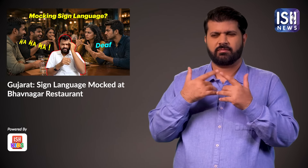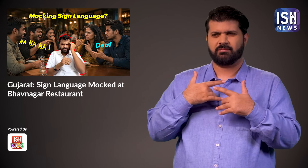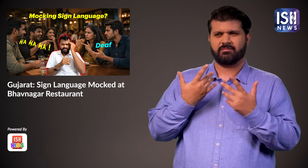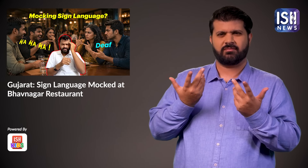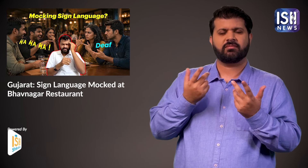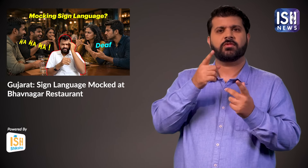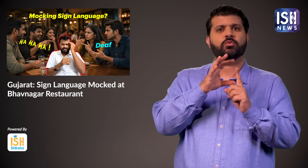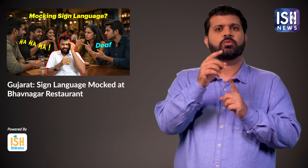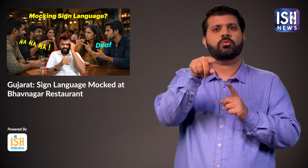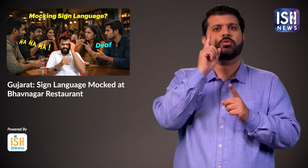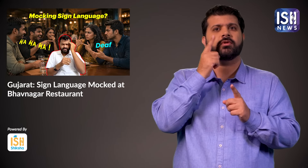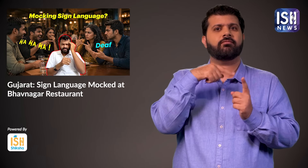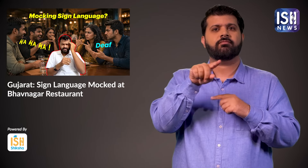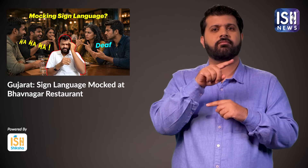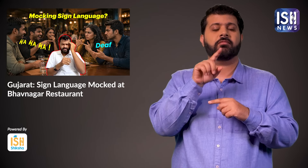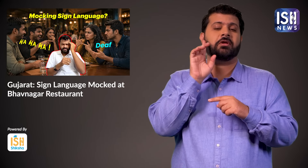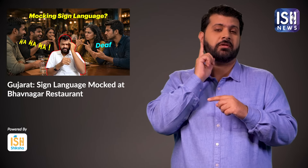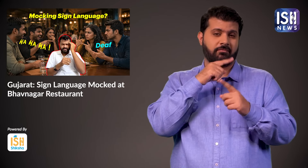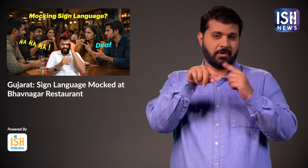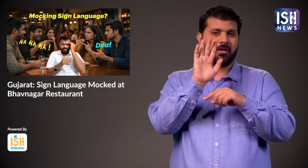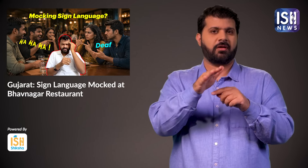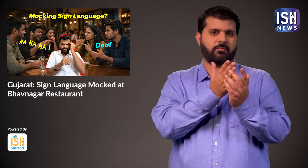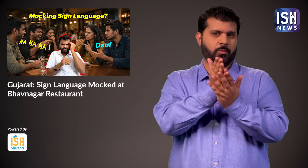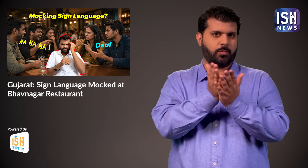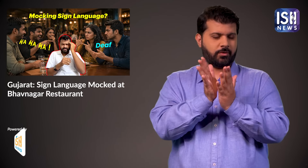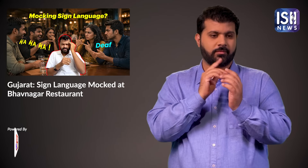So, what can you do? There are different reactions from the Deaf.